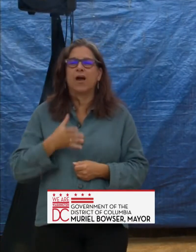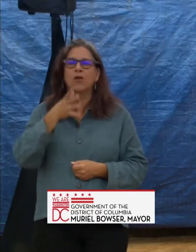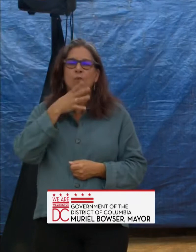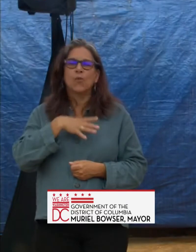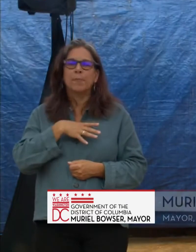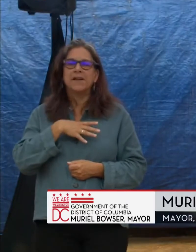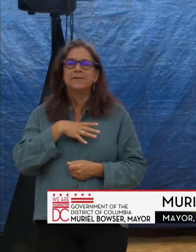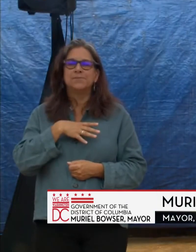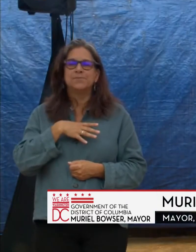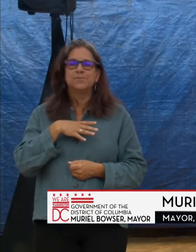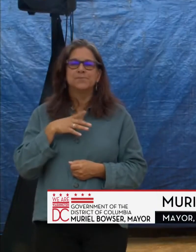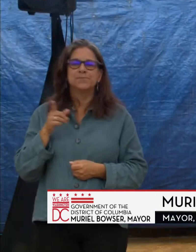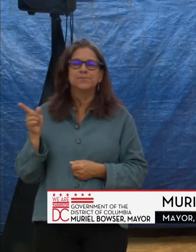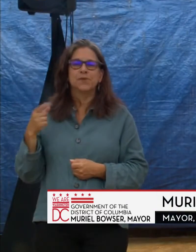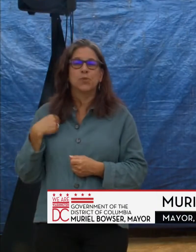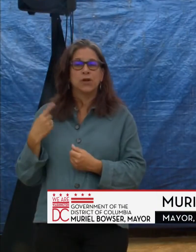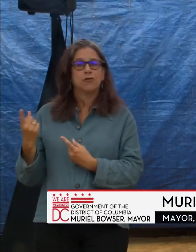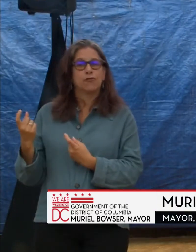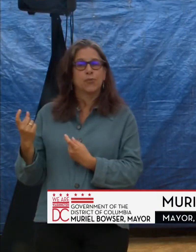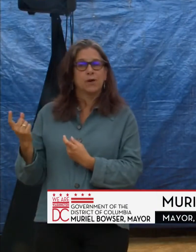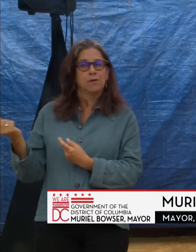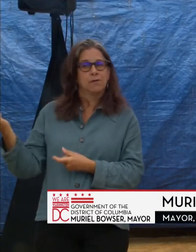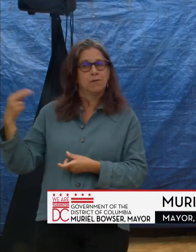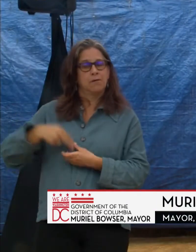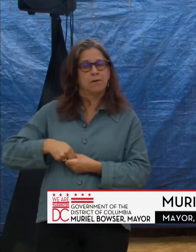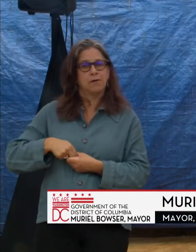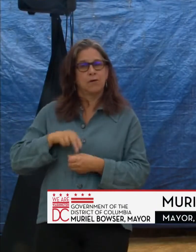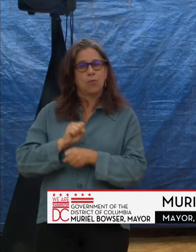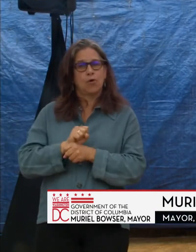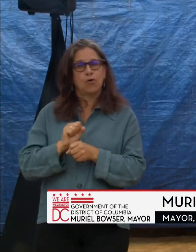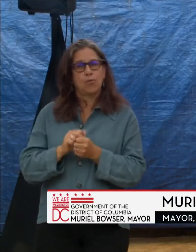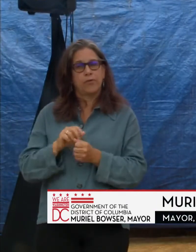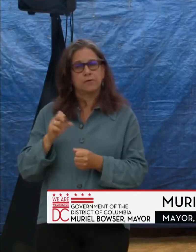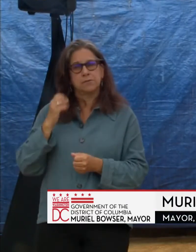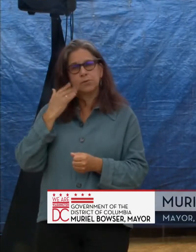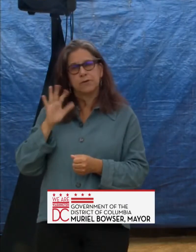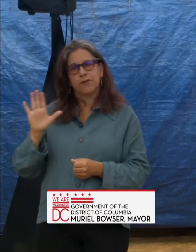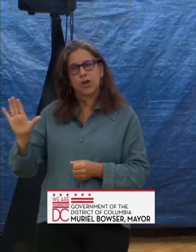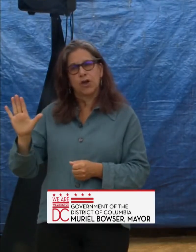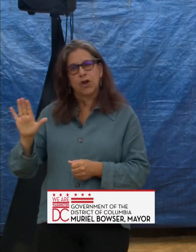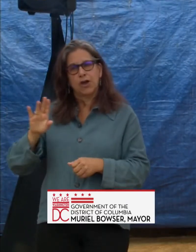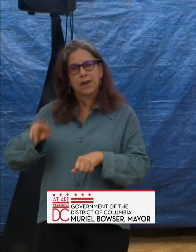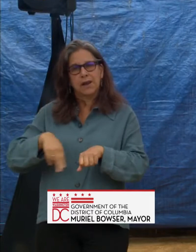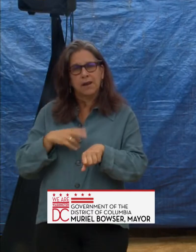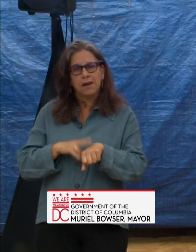ADMINISTRATION BECAUSE OF HER NATIONAL EXPERTISE IN FIGHTING HOMELESSNESS.